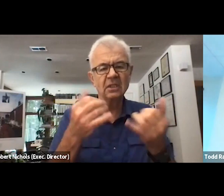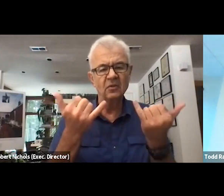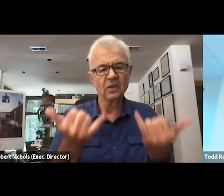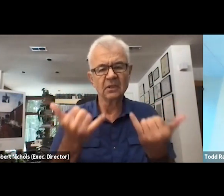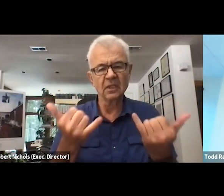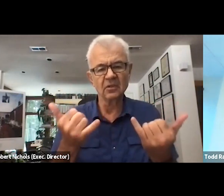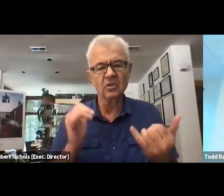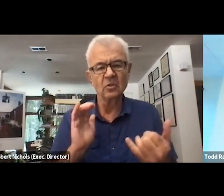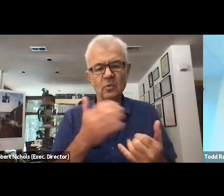He got that award recently from the AIA.